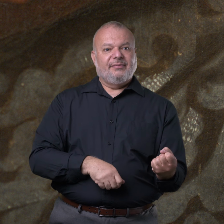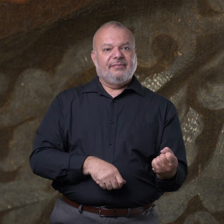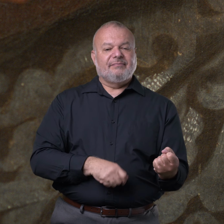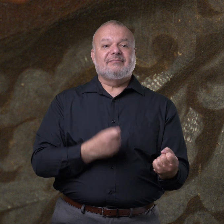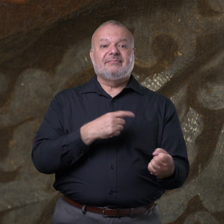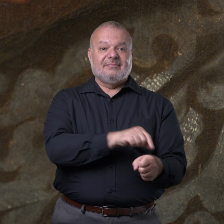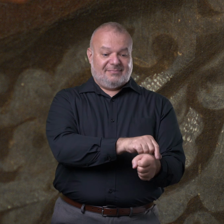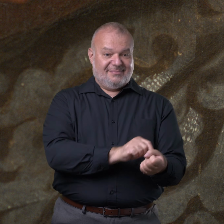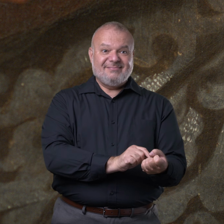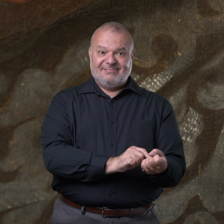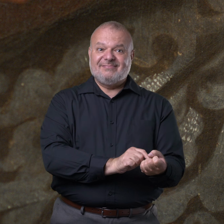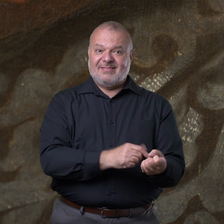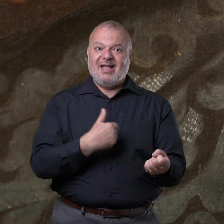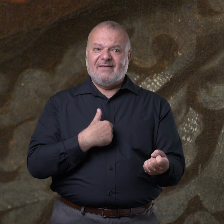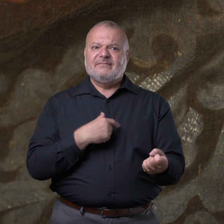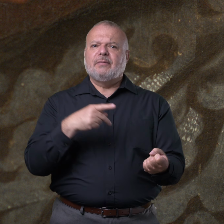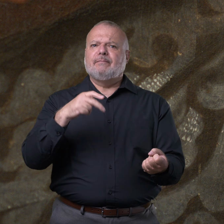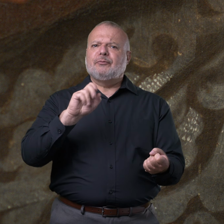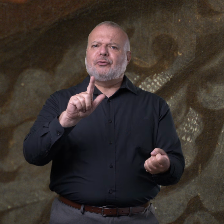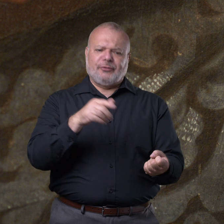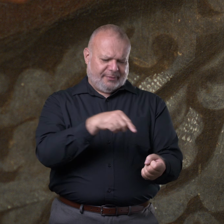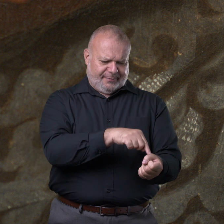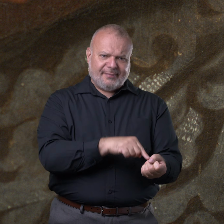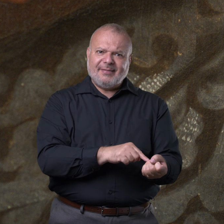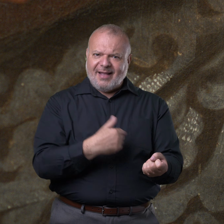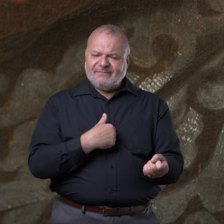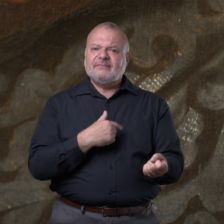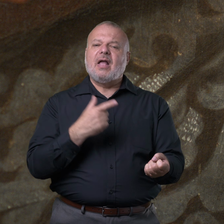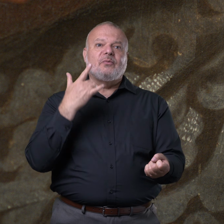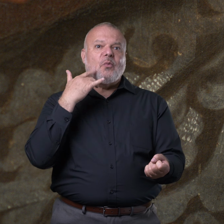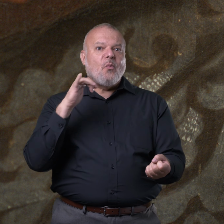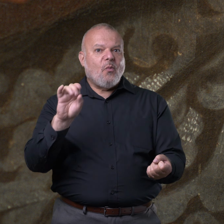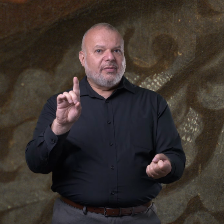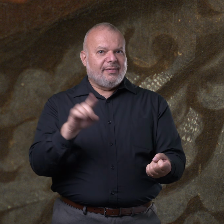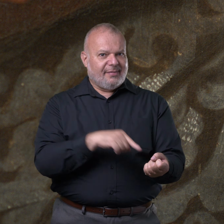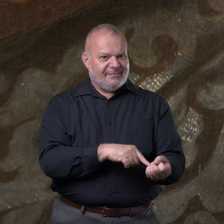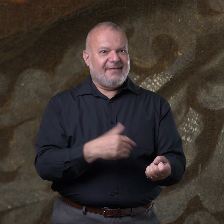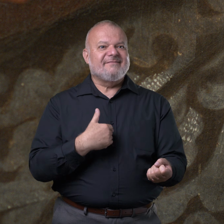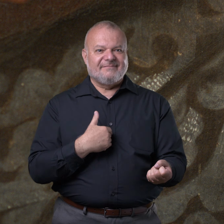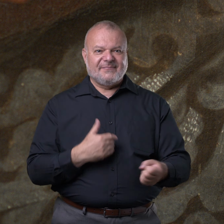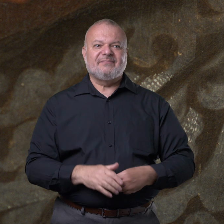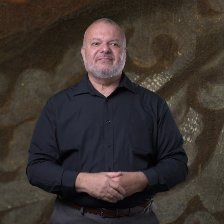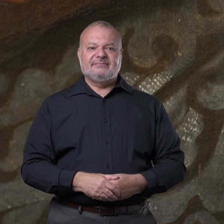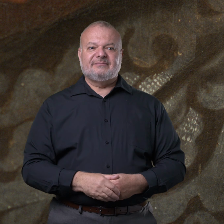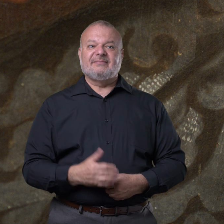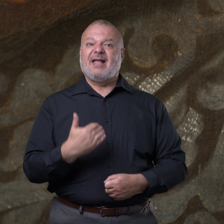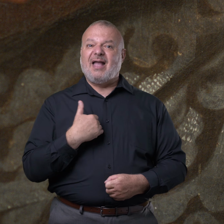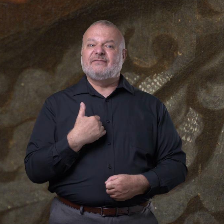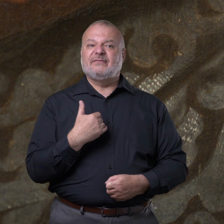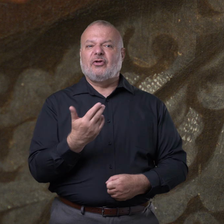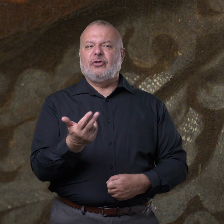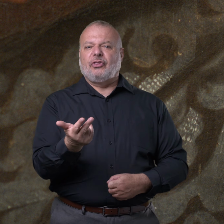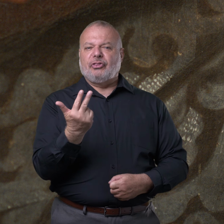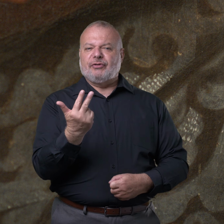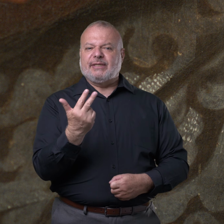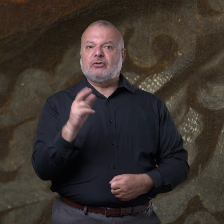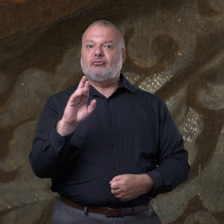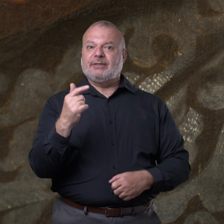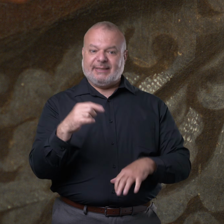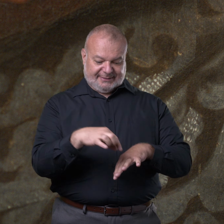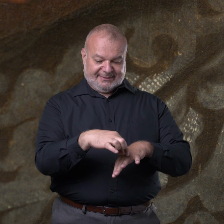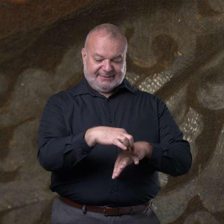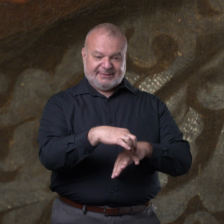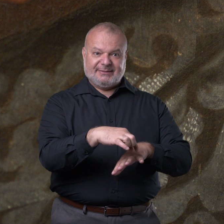She has rings on her index fourth and little fingers.